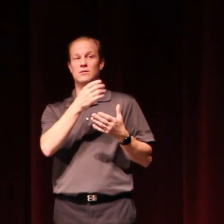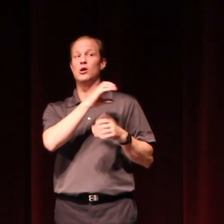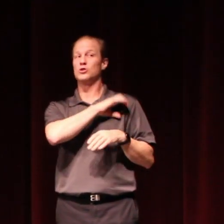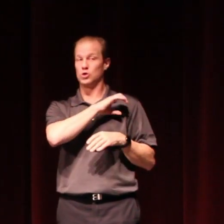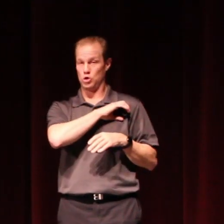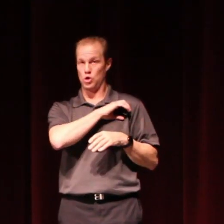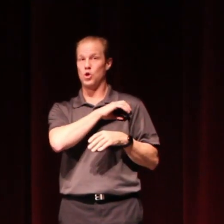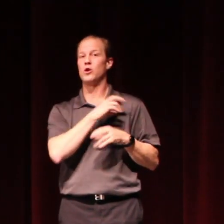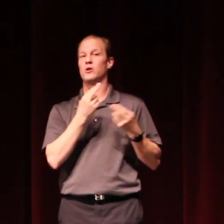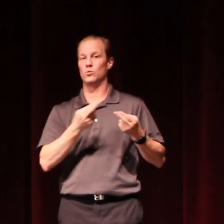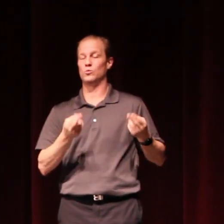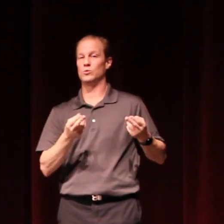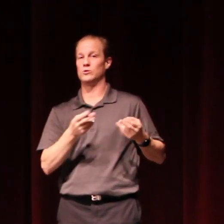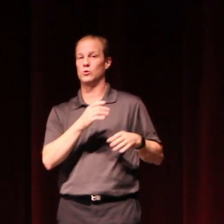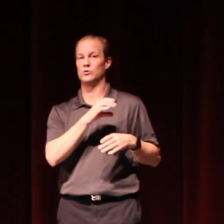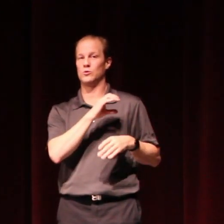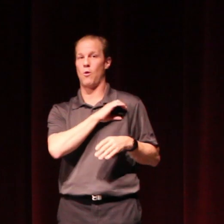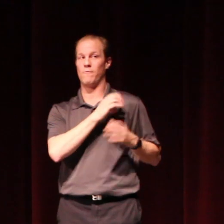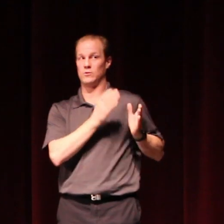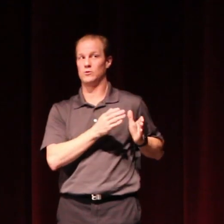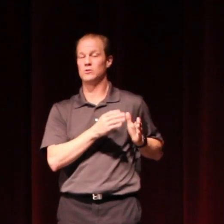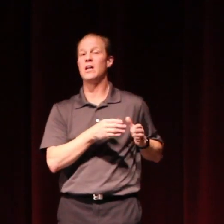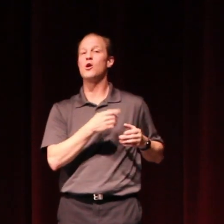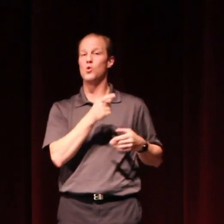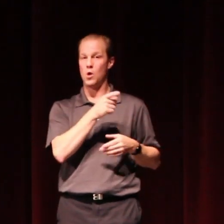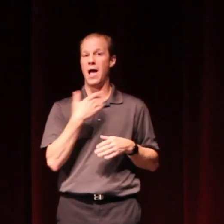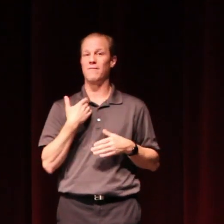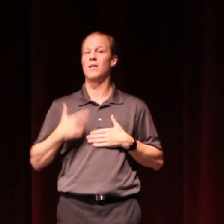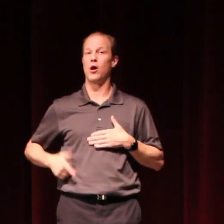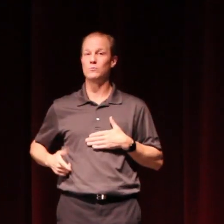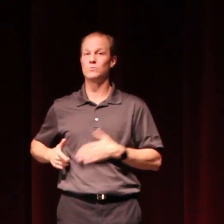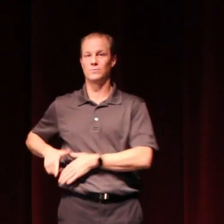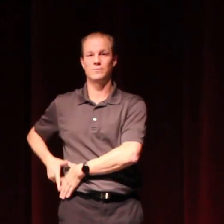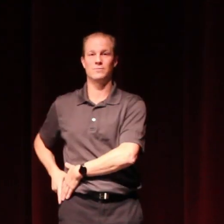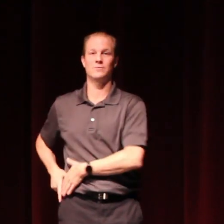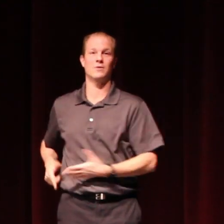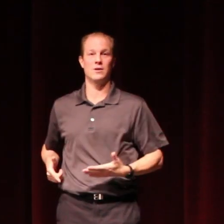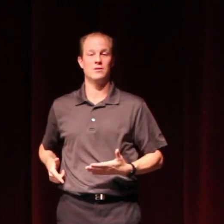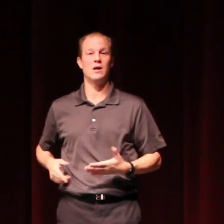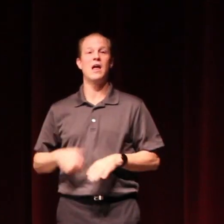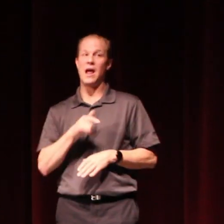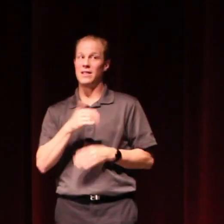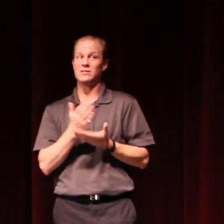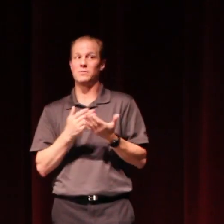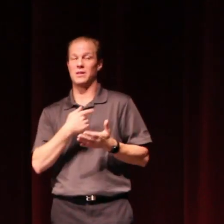that I always appreciated as a student, and I hopefully one day appreciate as a parent here.